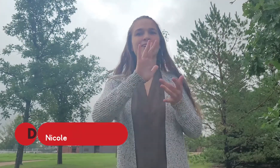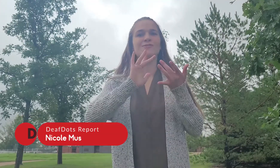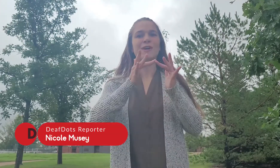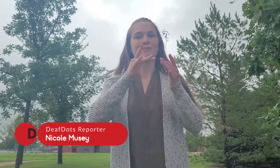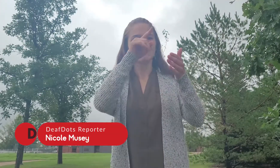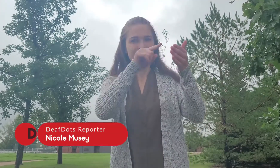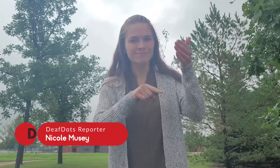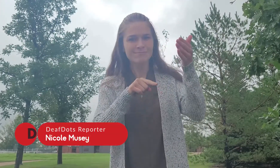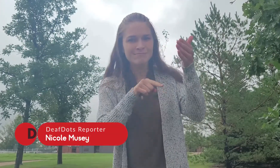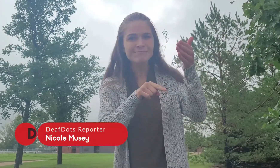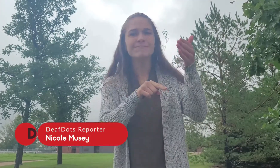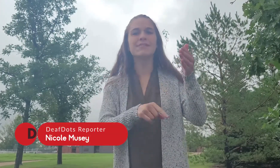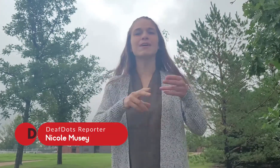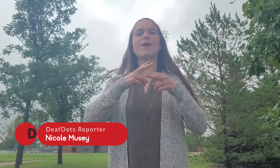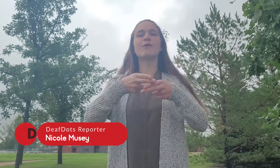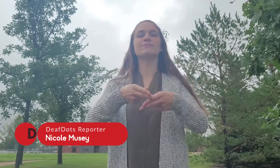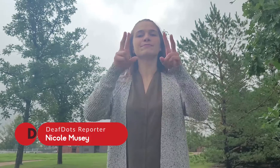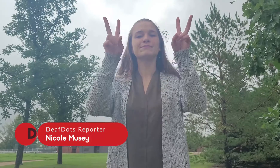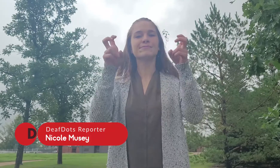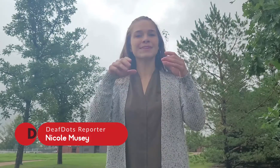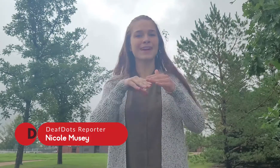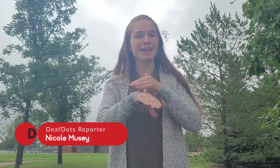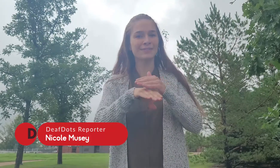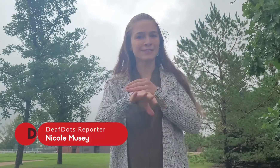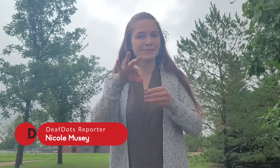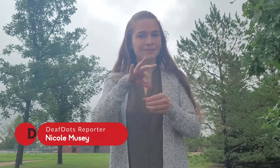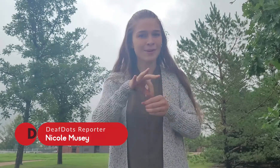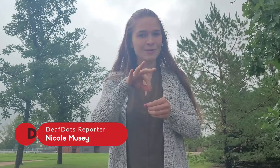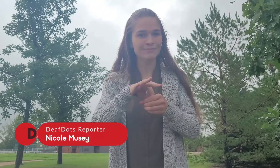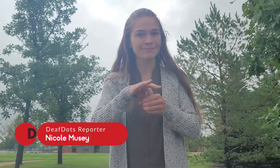Their website has a page called “Accessible Voting”.